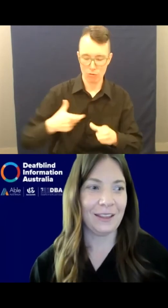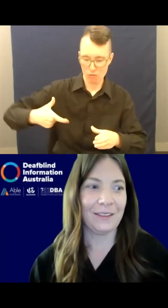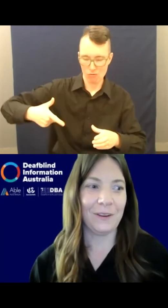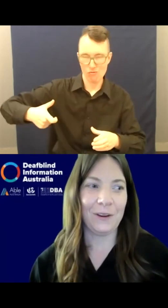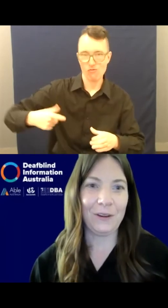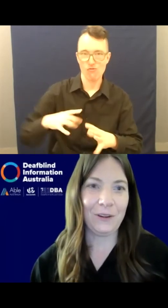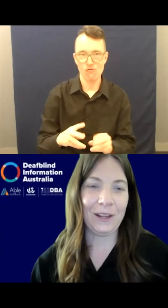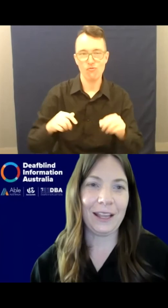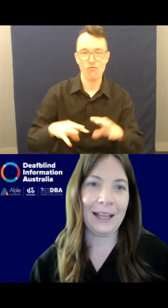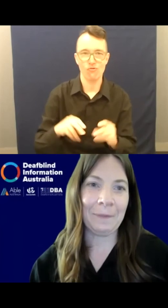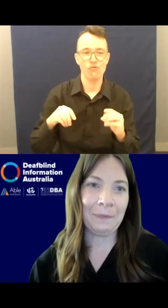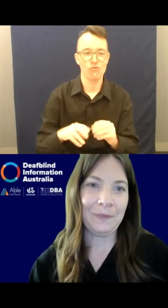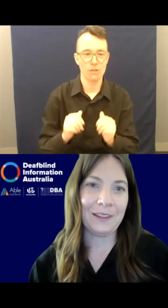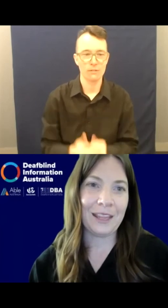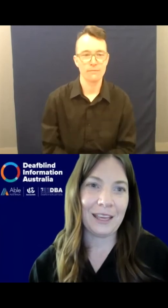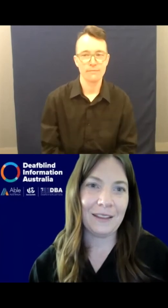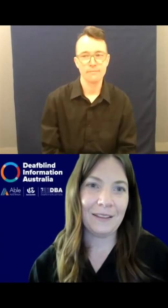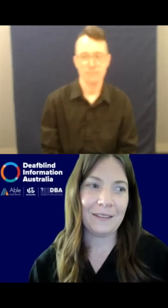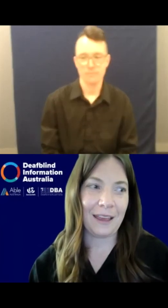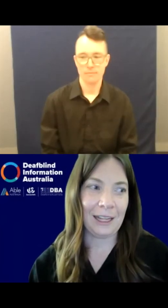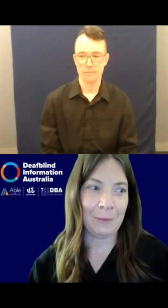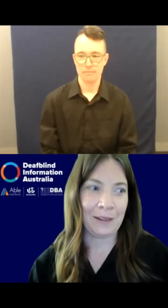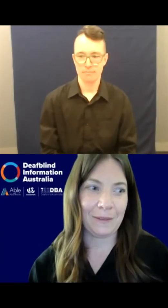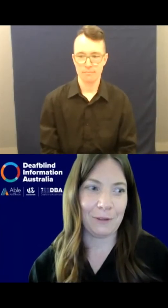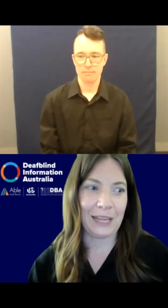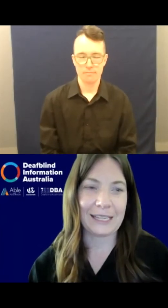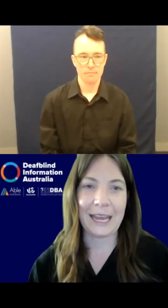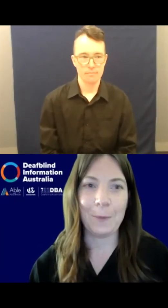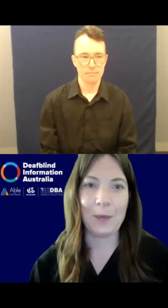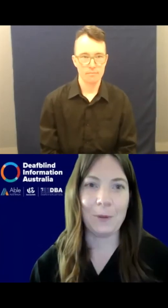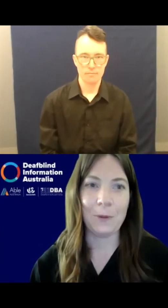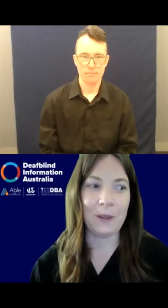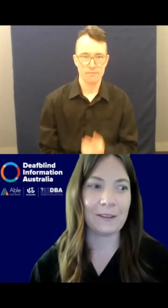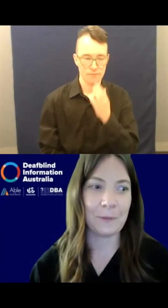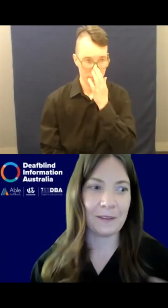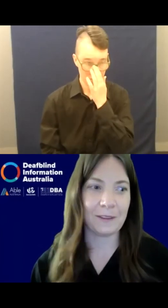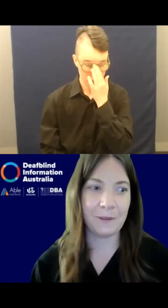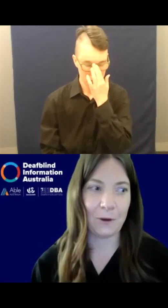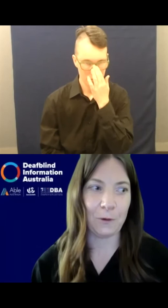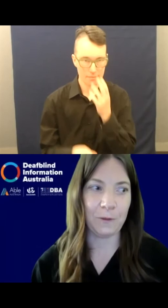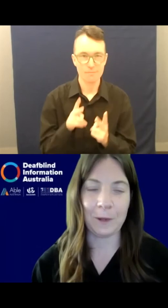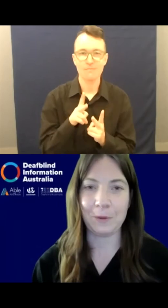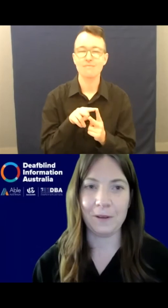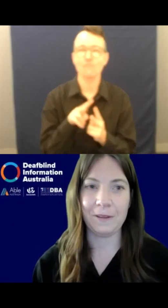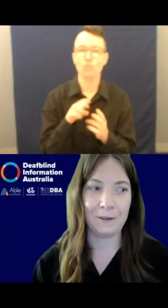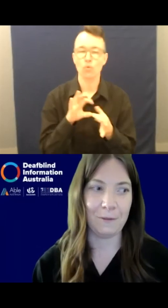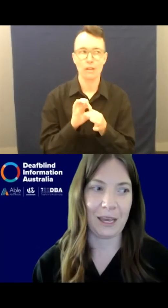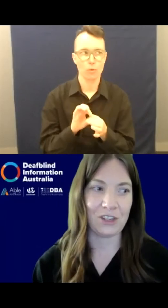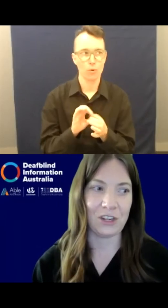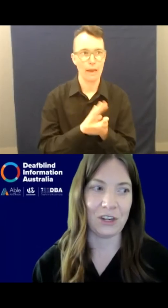So these elements relate to how people express themselves and process information